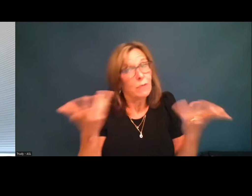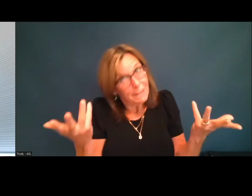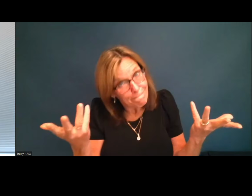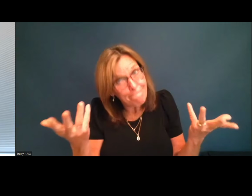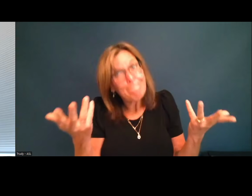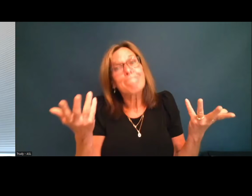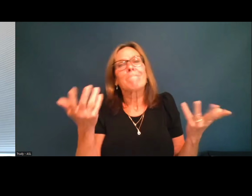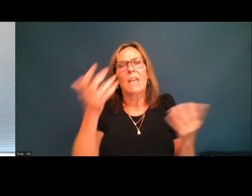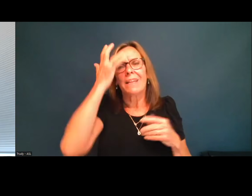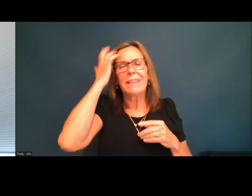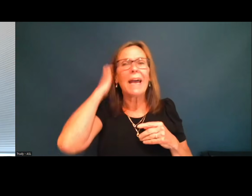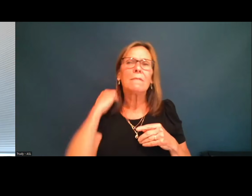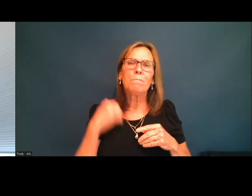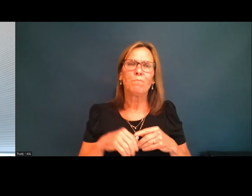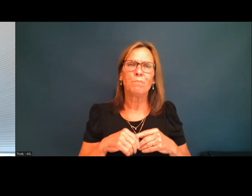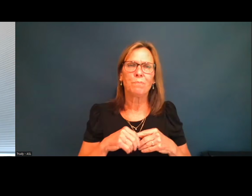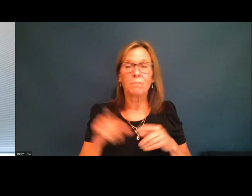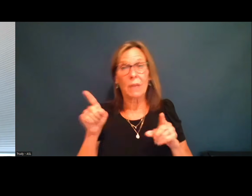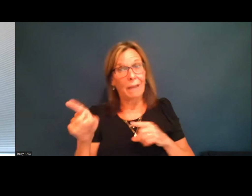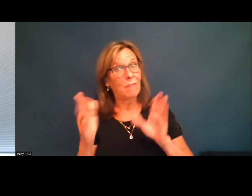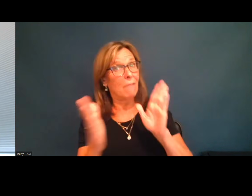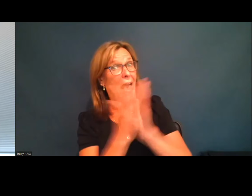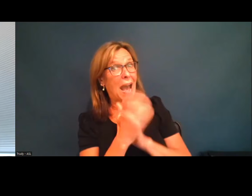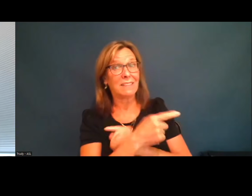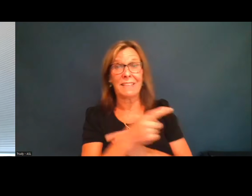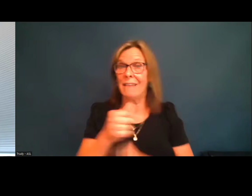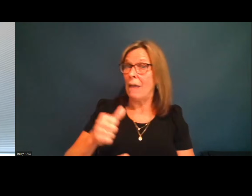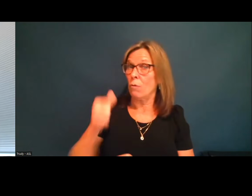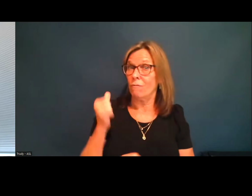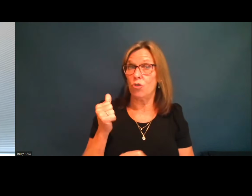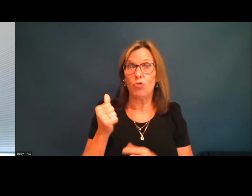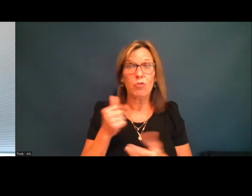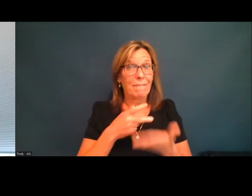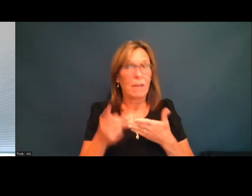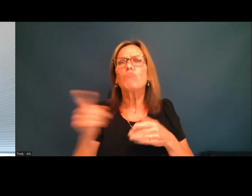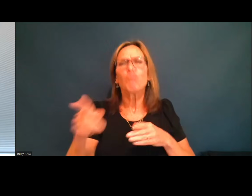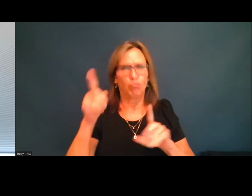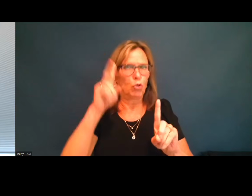» ALEX THOMPSON: So there's a question here about settlement or agreement on public